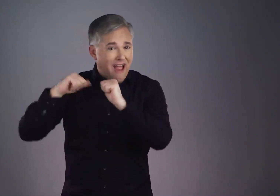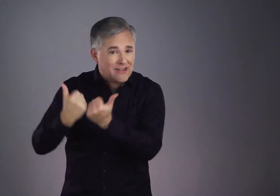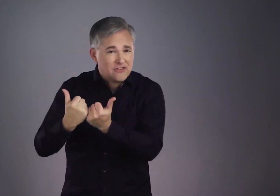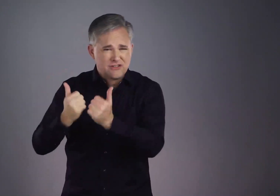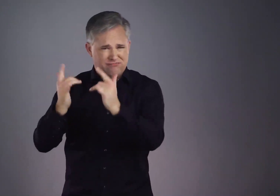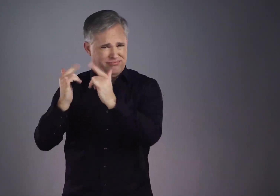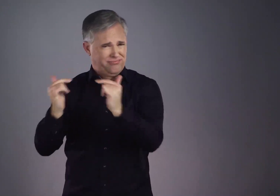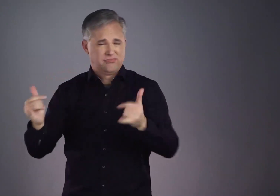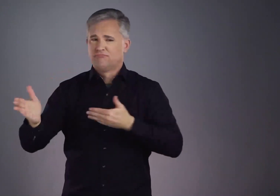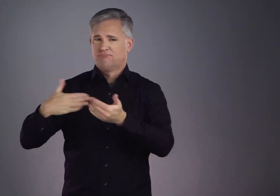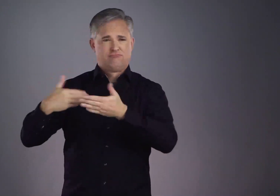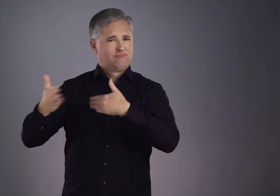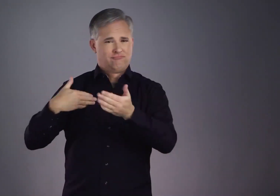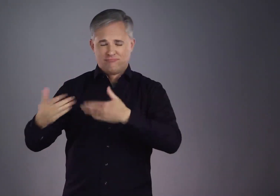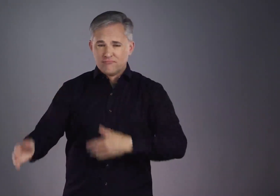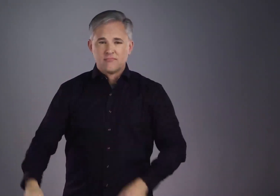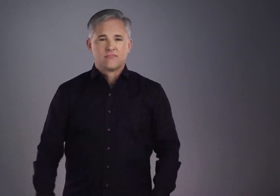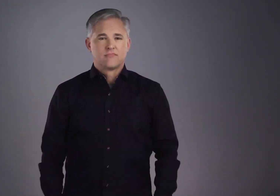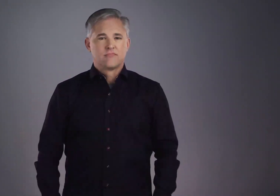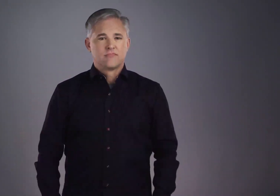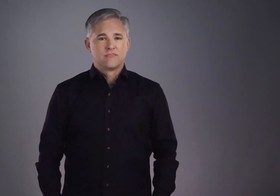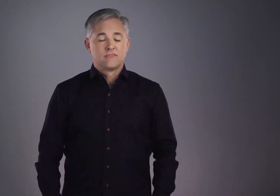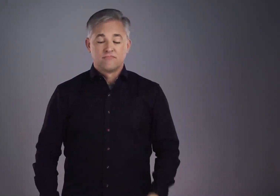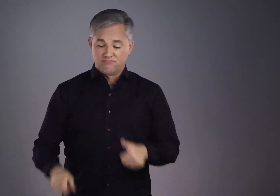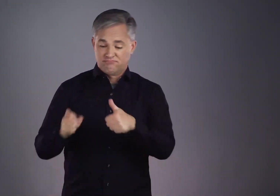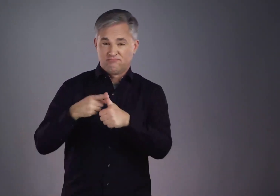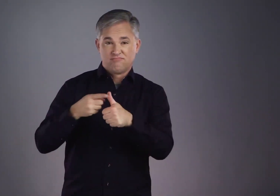that acceptance of large gifts from any source,